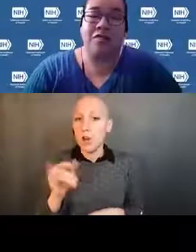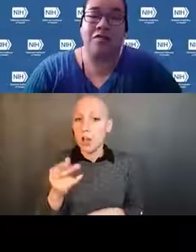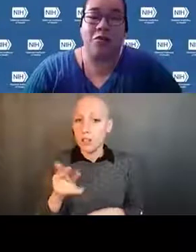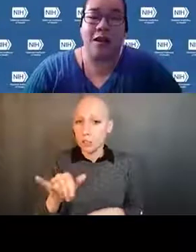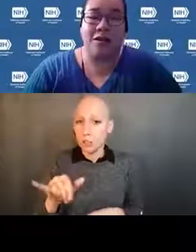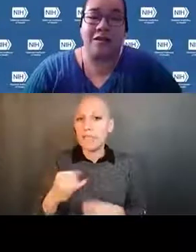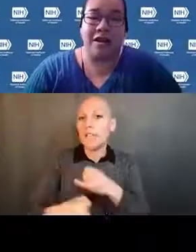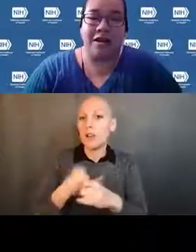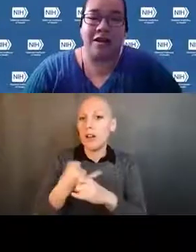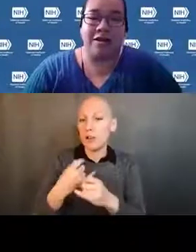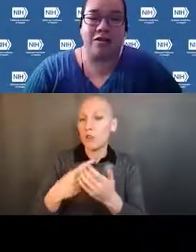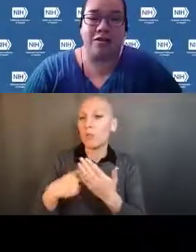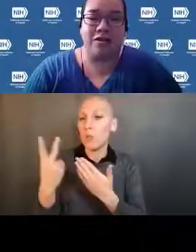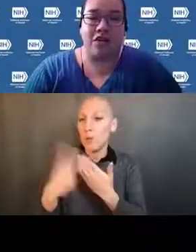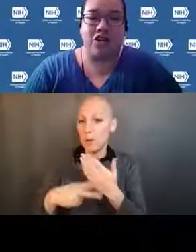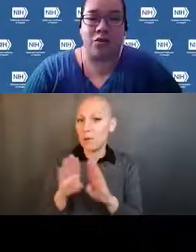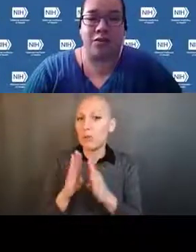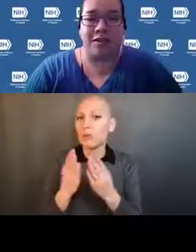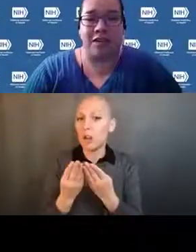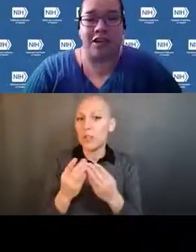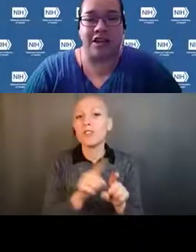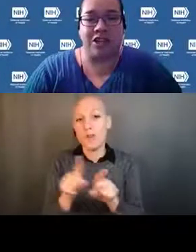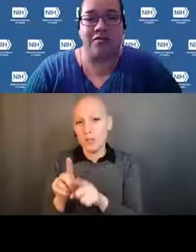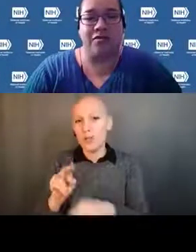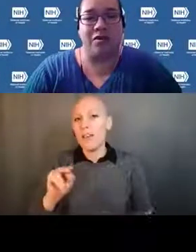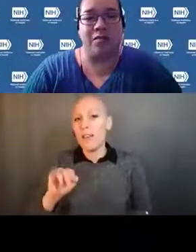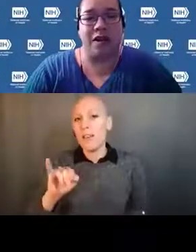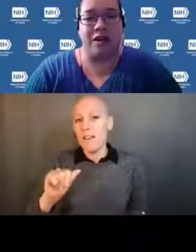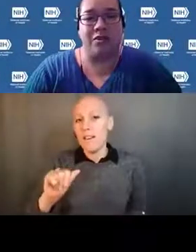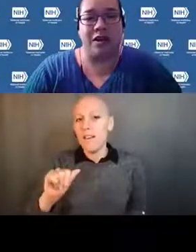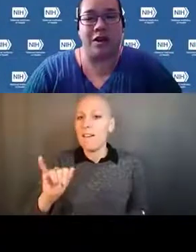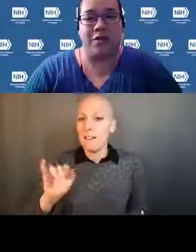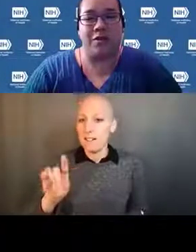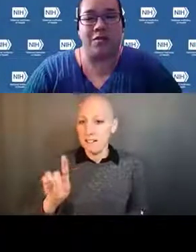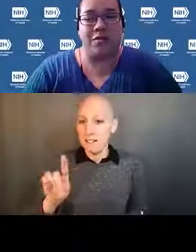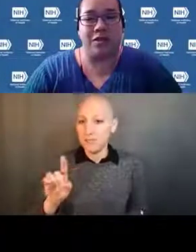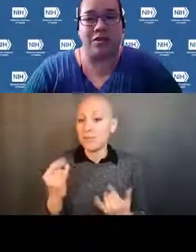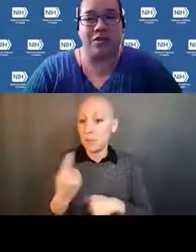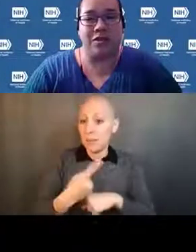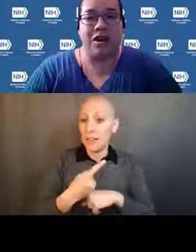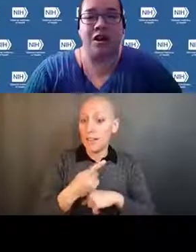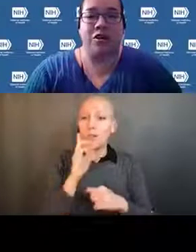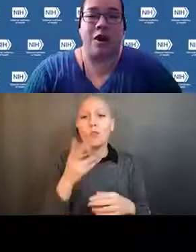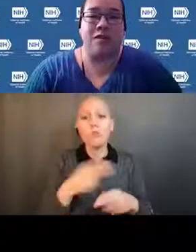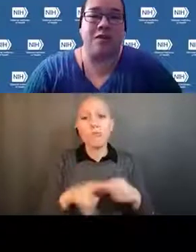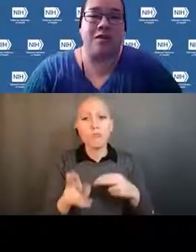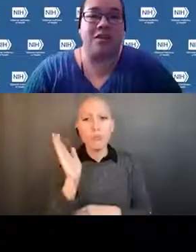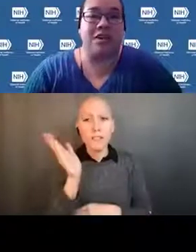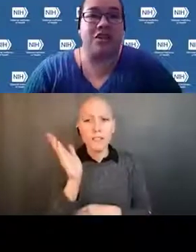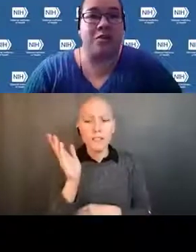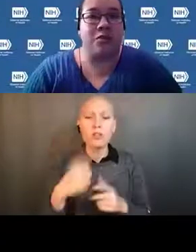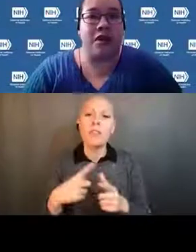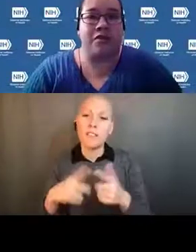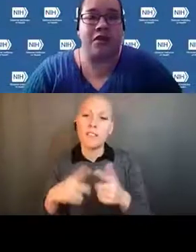The format today includes a short presentation followed by Q and A with our presenters. Throughout the presentation, we will have Q